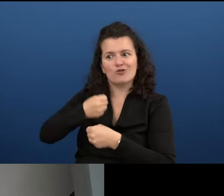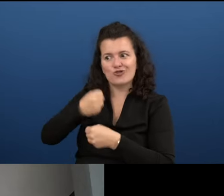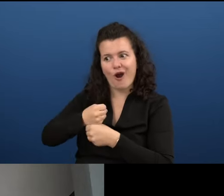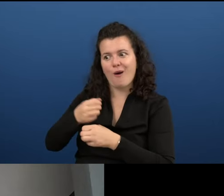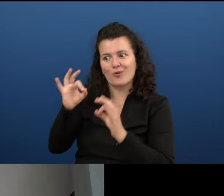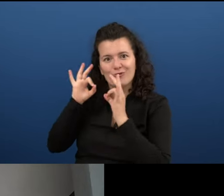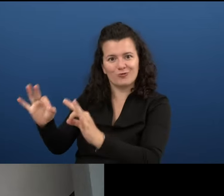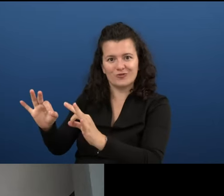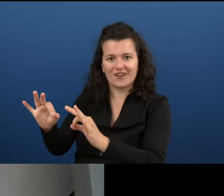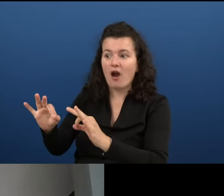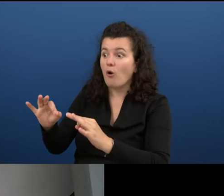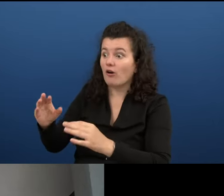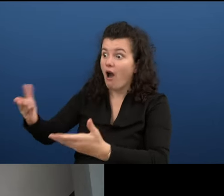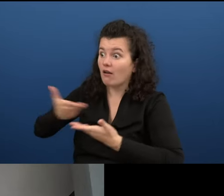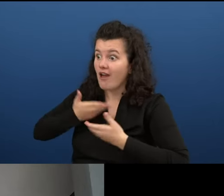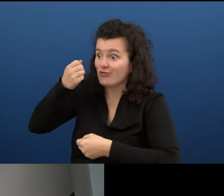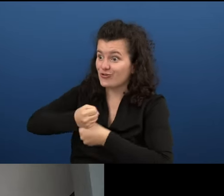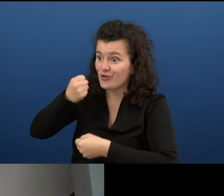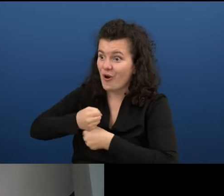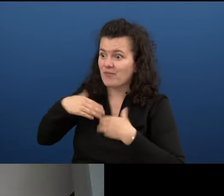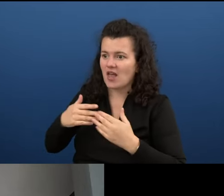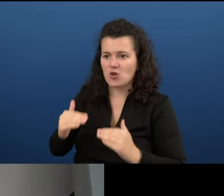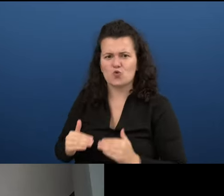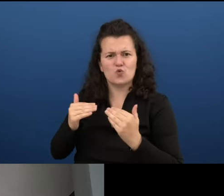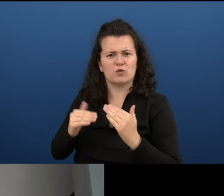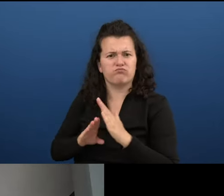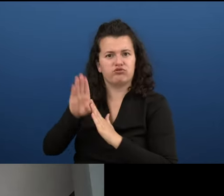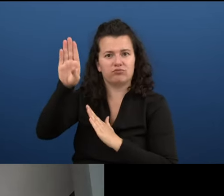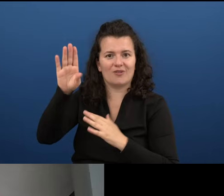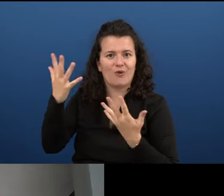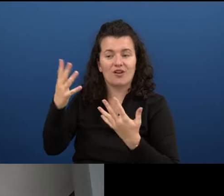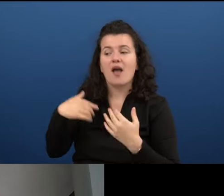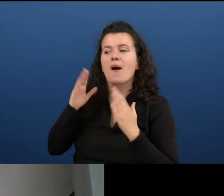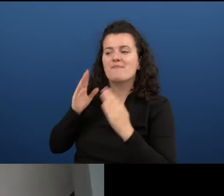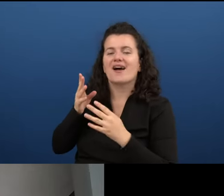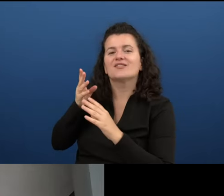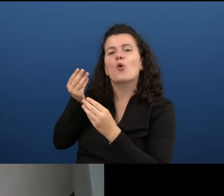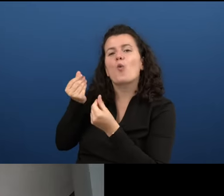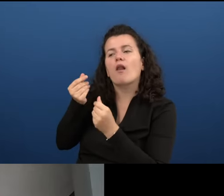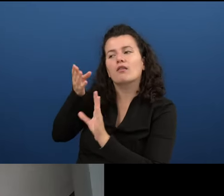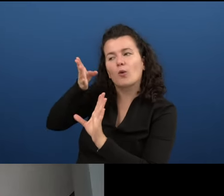to have that continuous quality process, making sure that we maintain the accessibility of